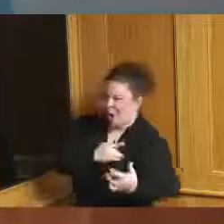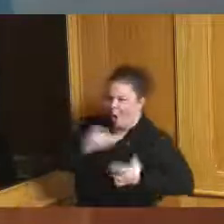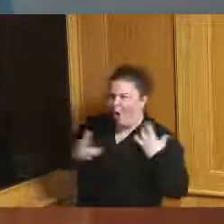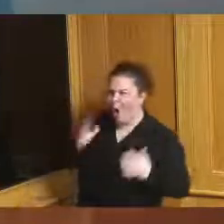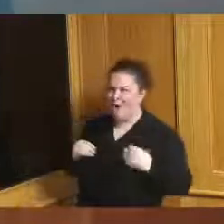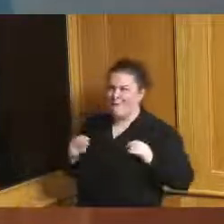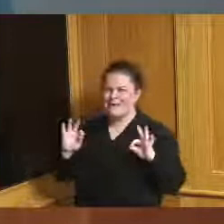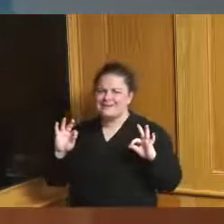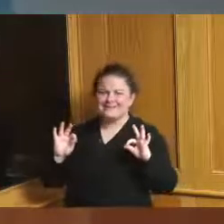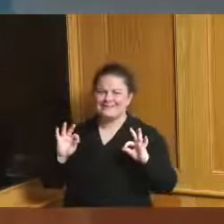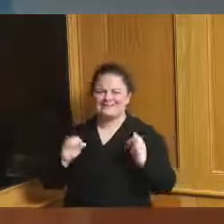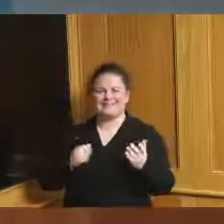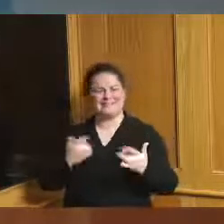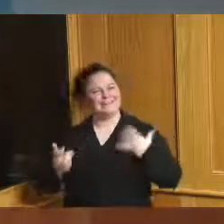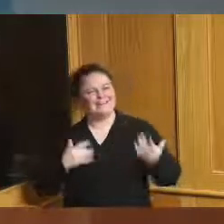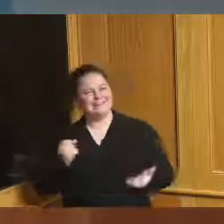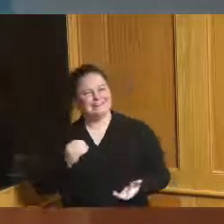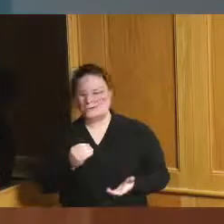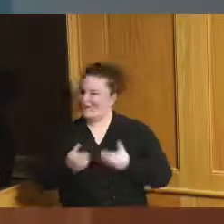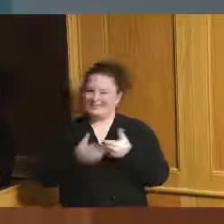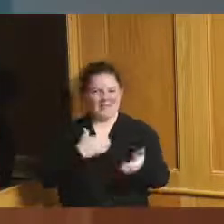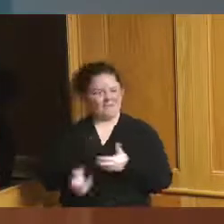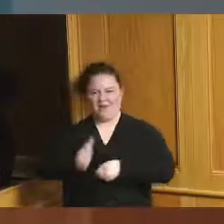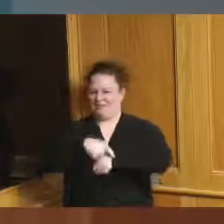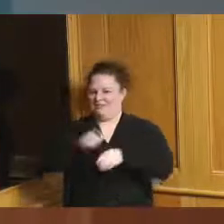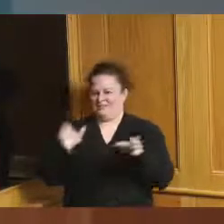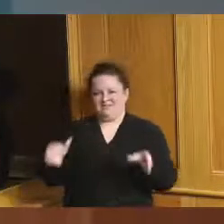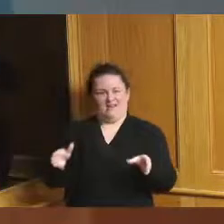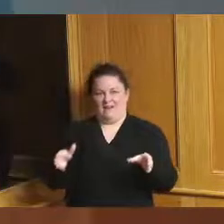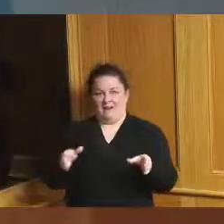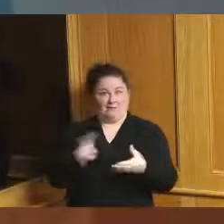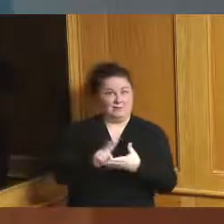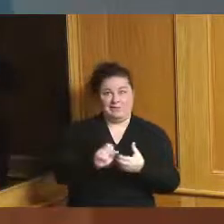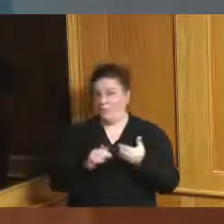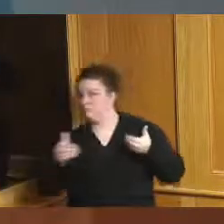and no matter what the time frame because he's got the as has been stated the knowledge and the